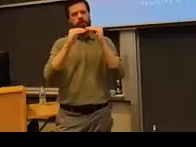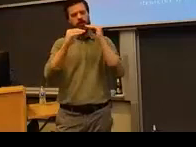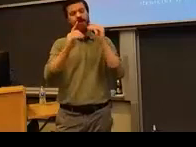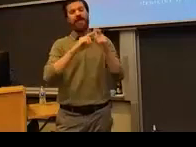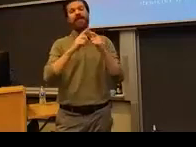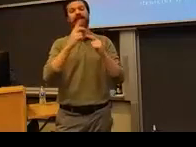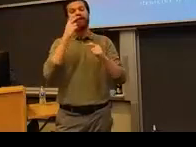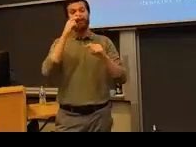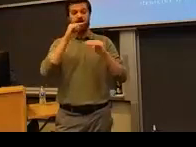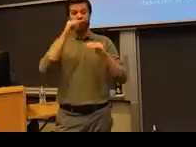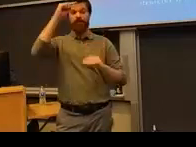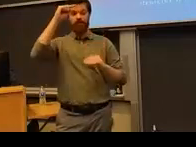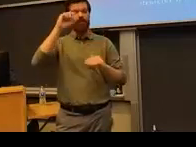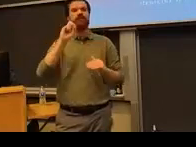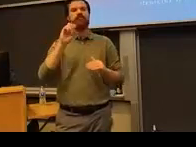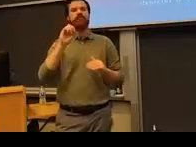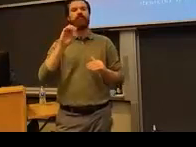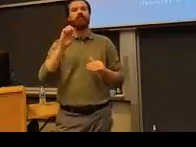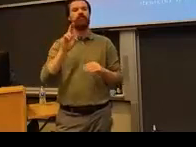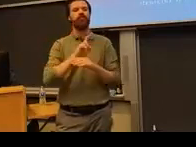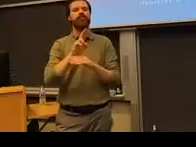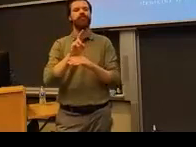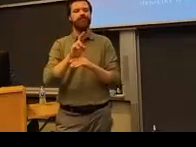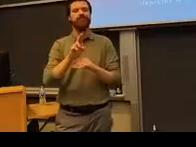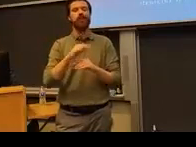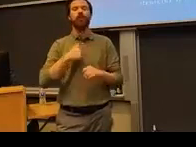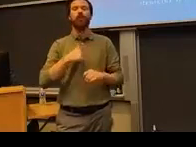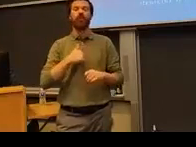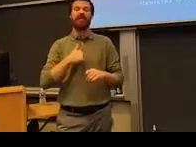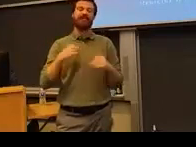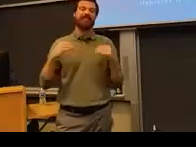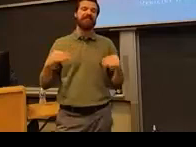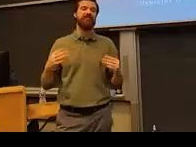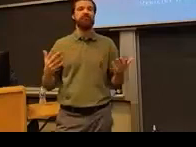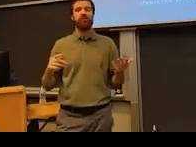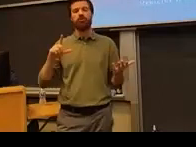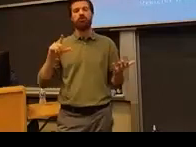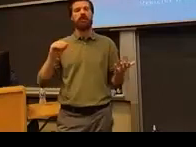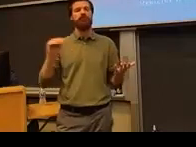portion related to substance use which classically we would teach is Maybe % of endocarditis uh was